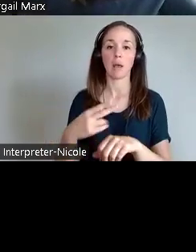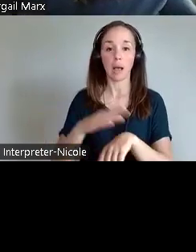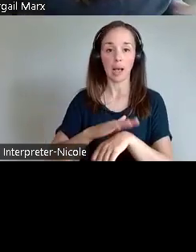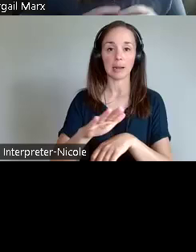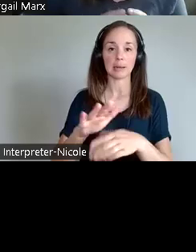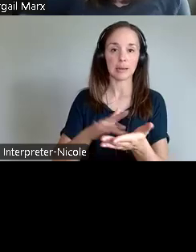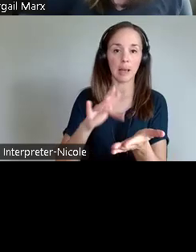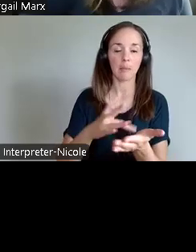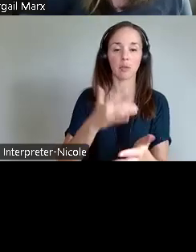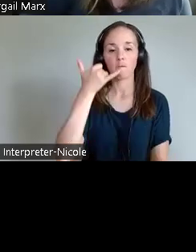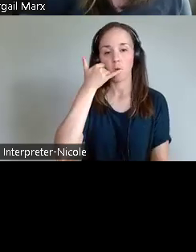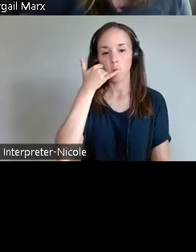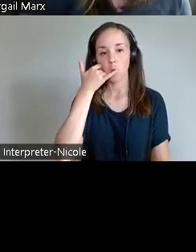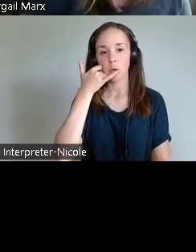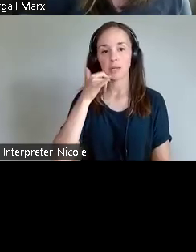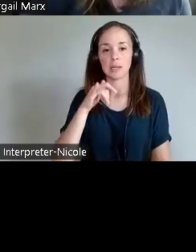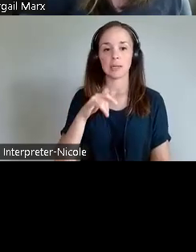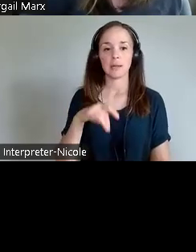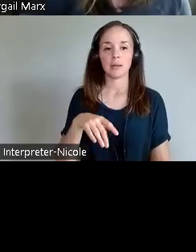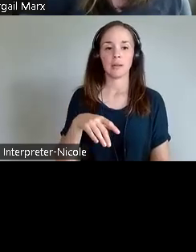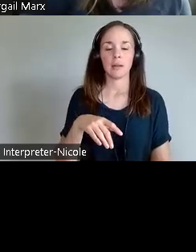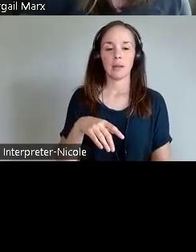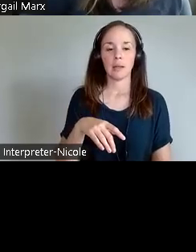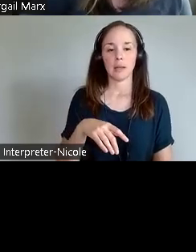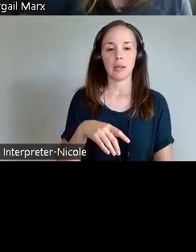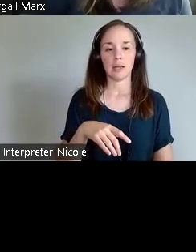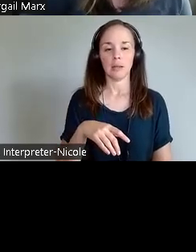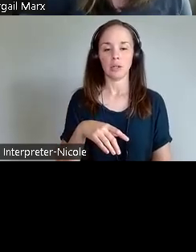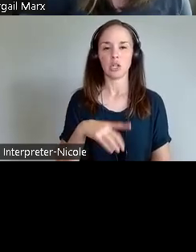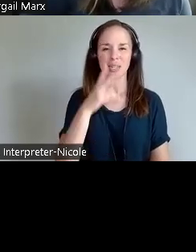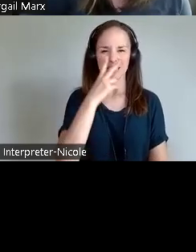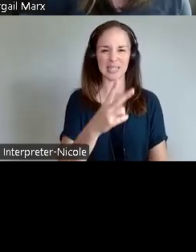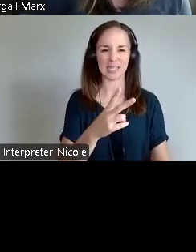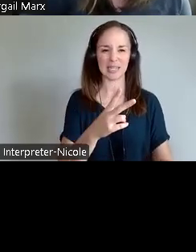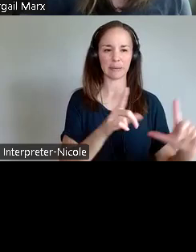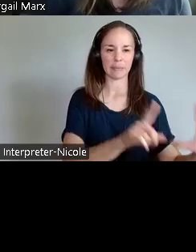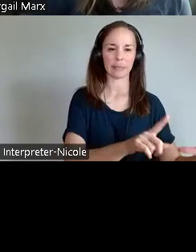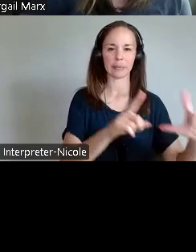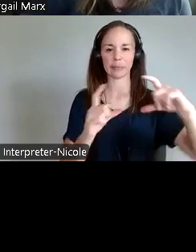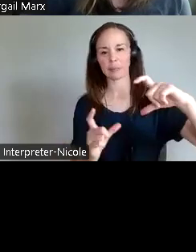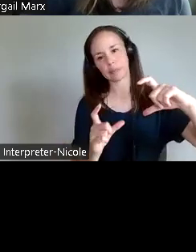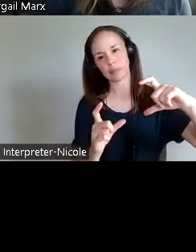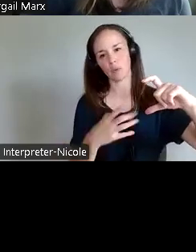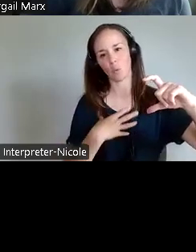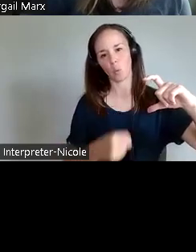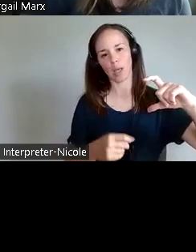the second picture in from the left on this slide shows a tablet that has a white board app on it